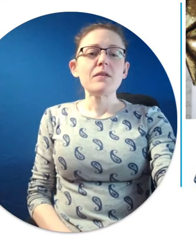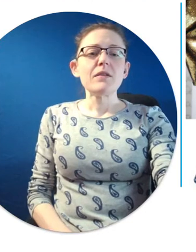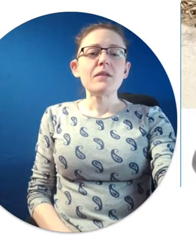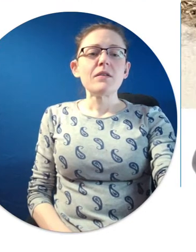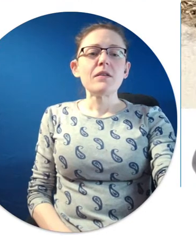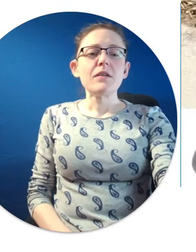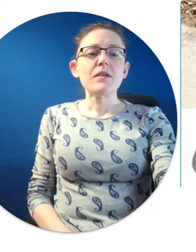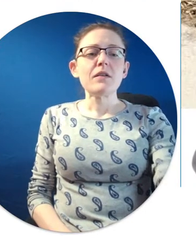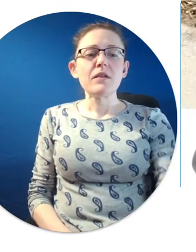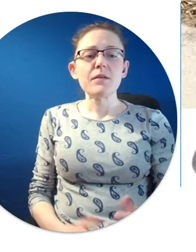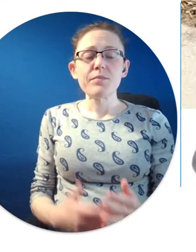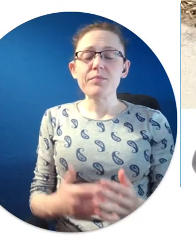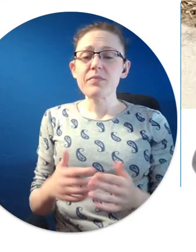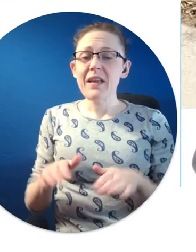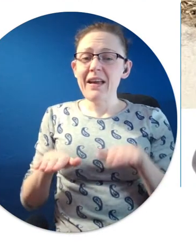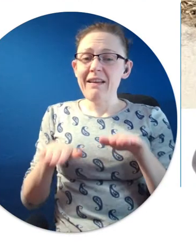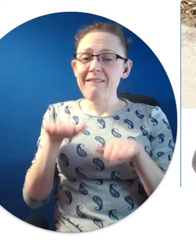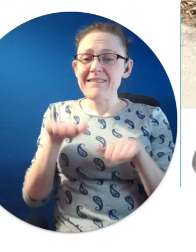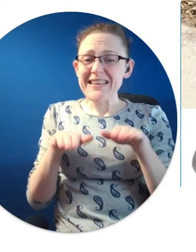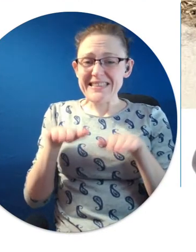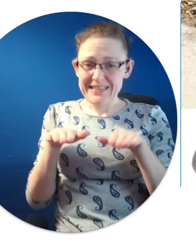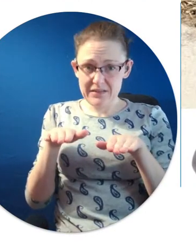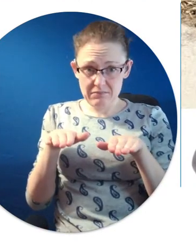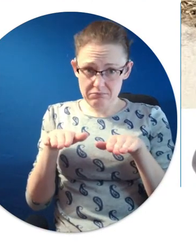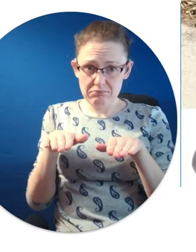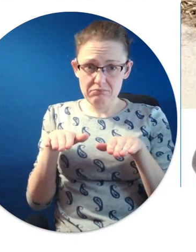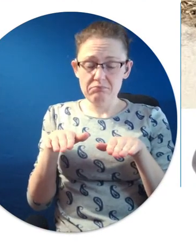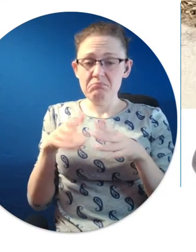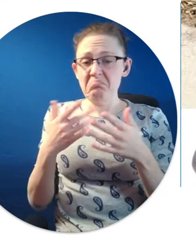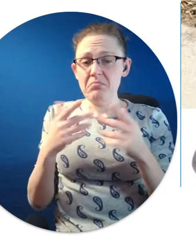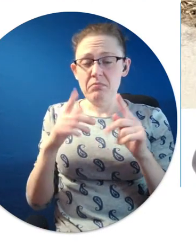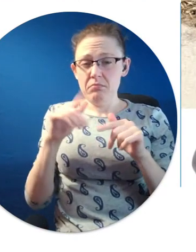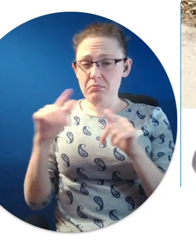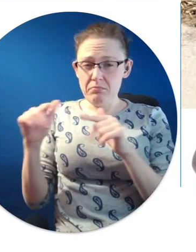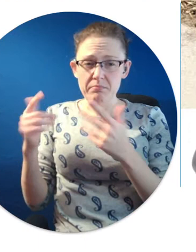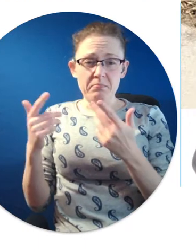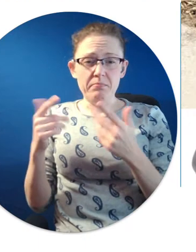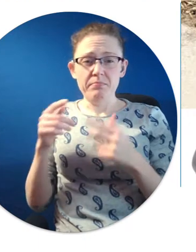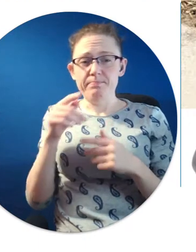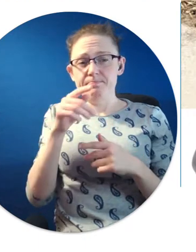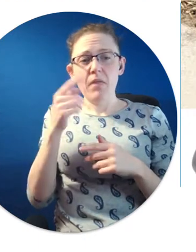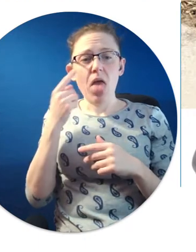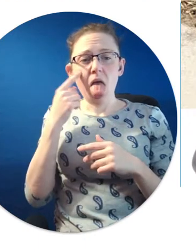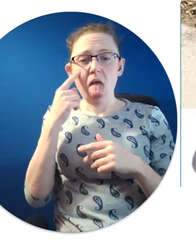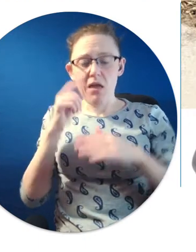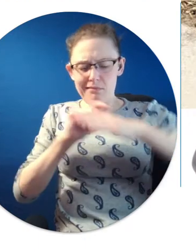Feet, variety of things.